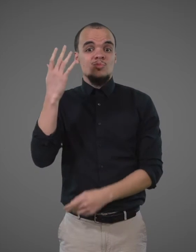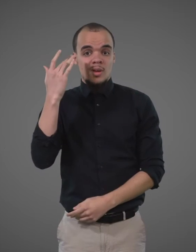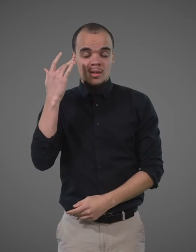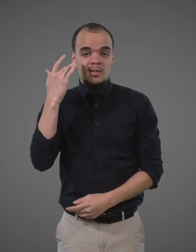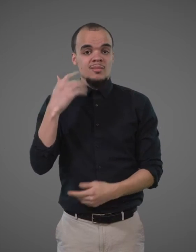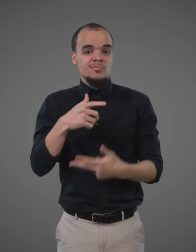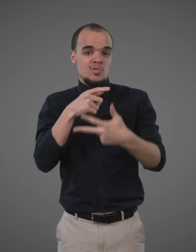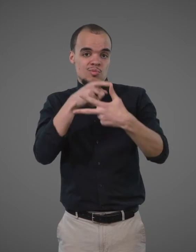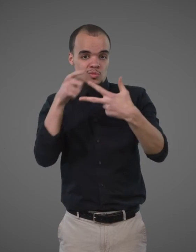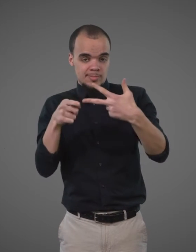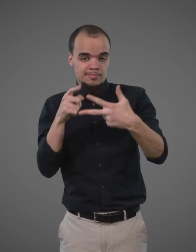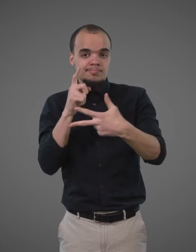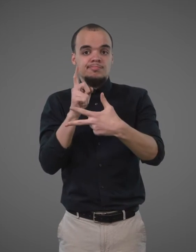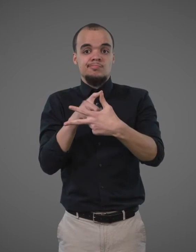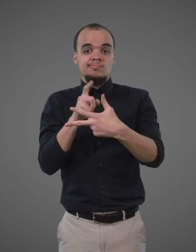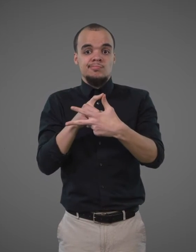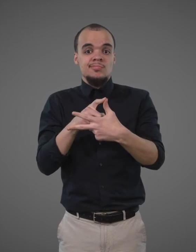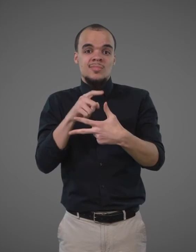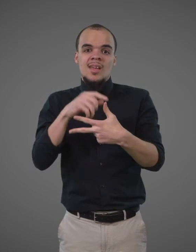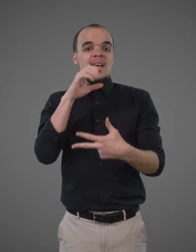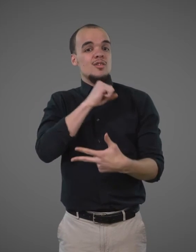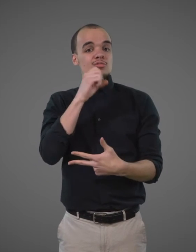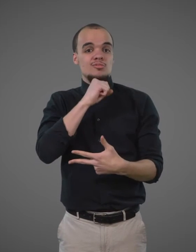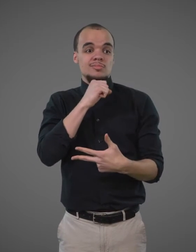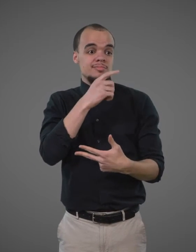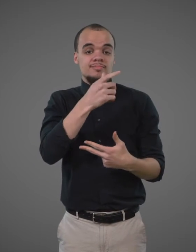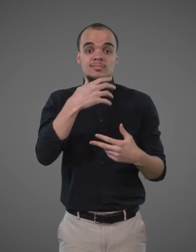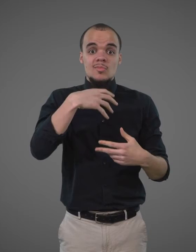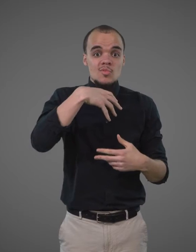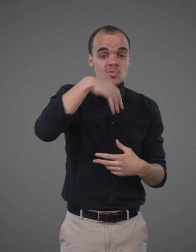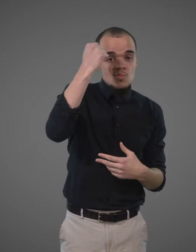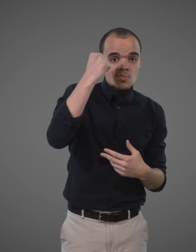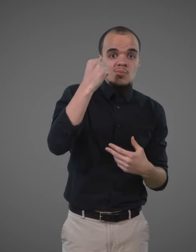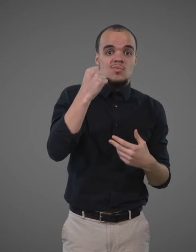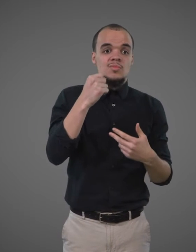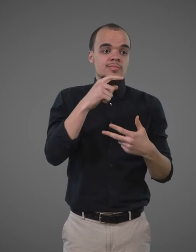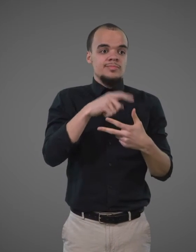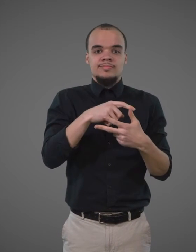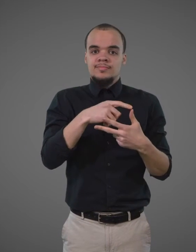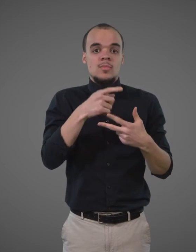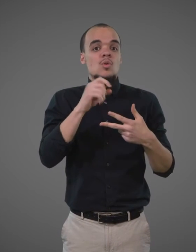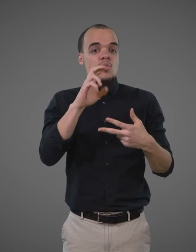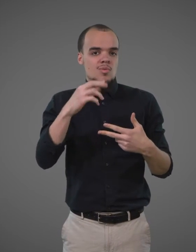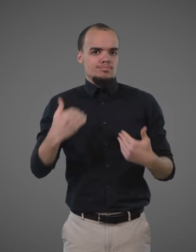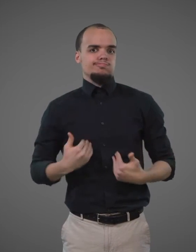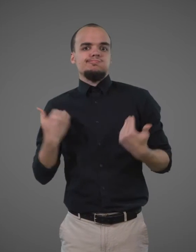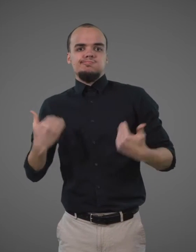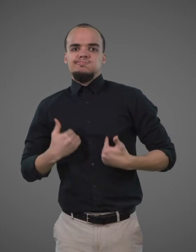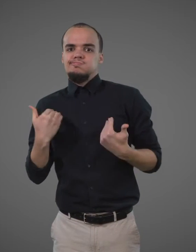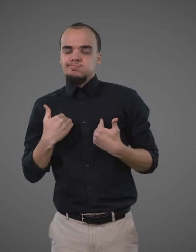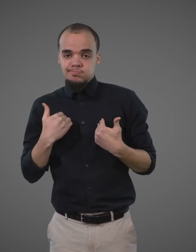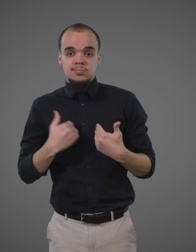There are three reasons a person can become more seriously drunk: Age is a factor - If you are a much older person